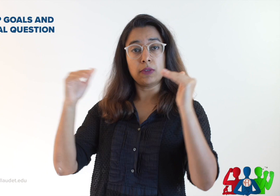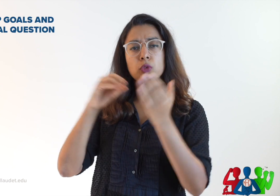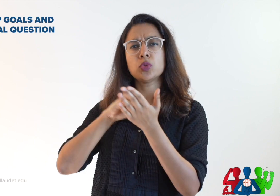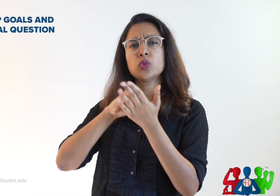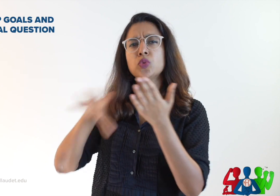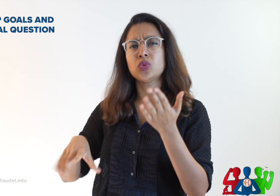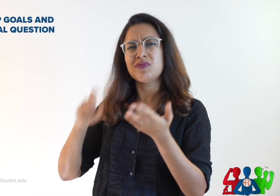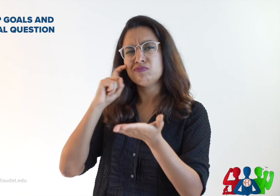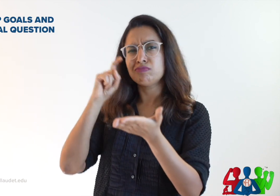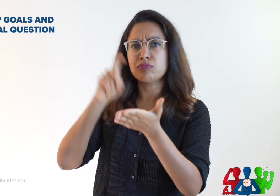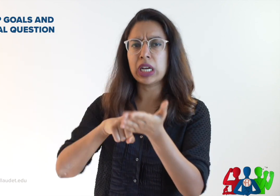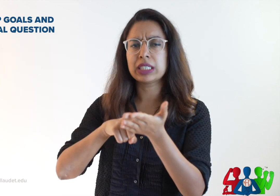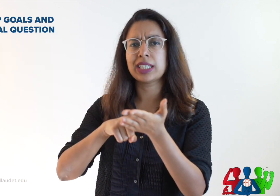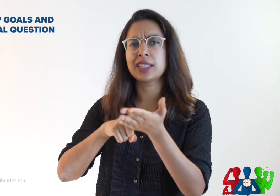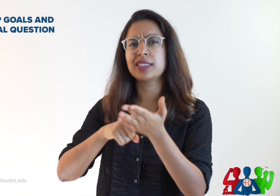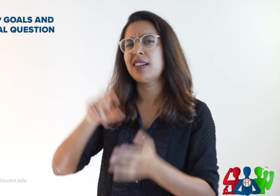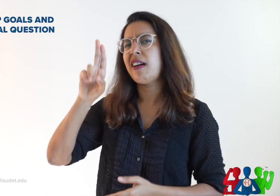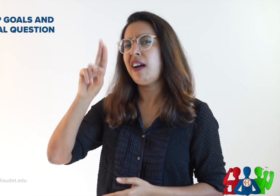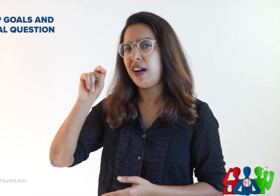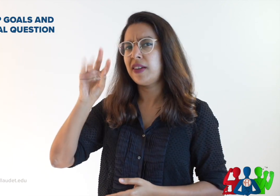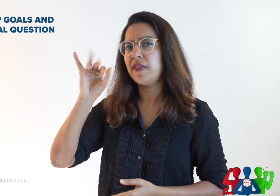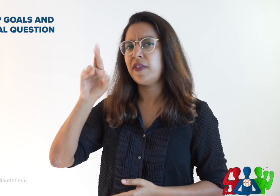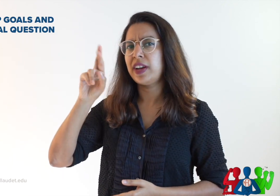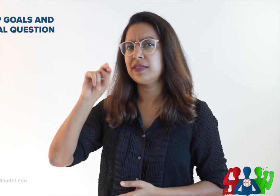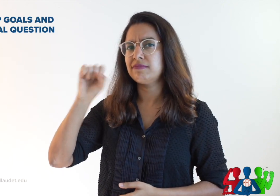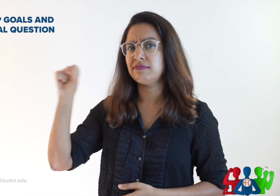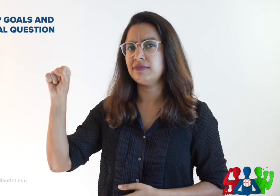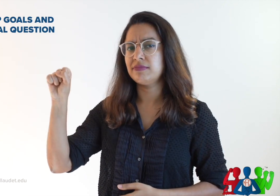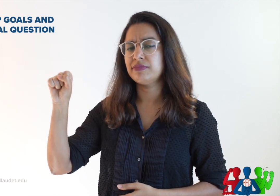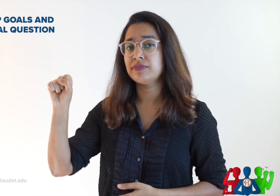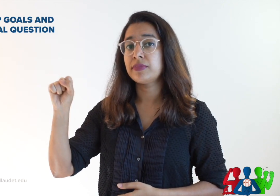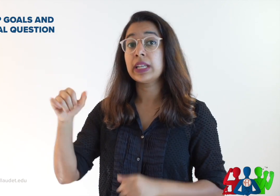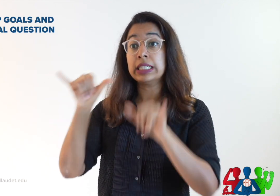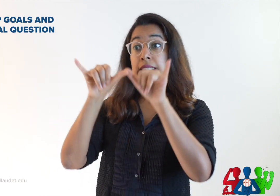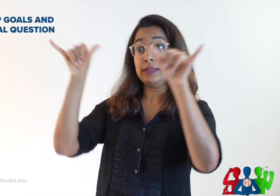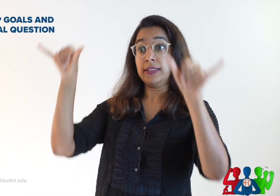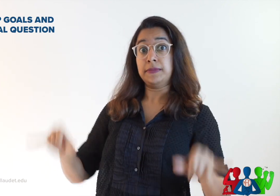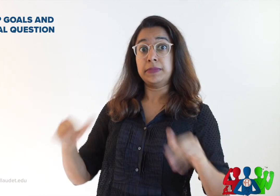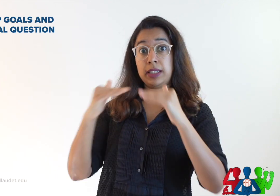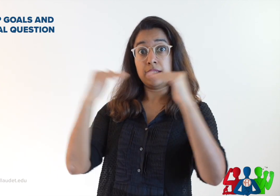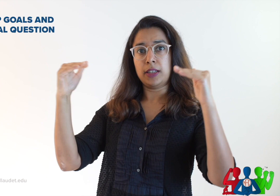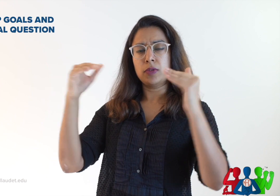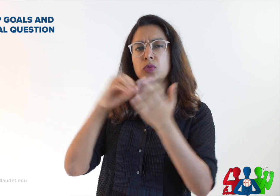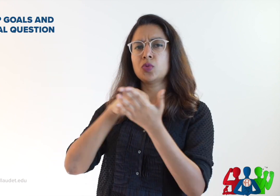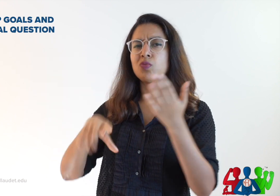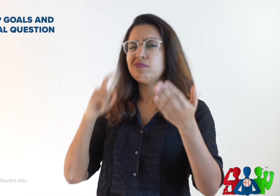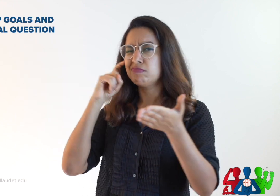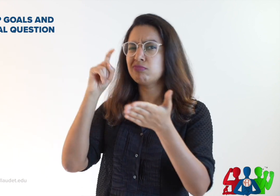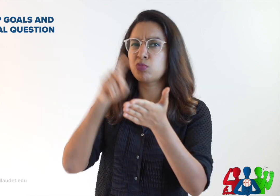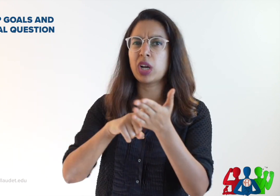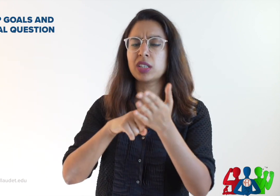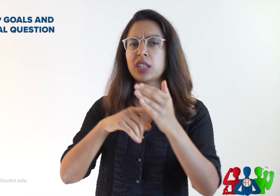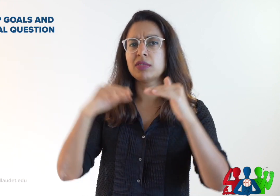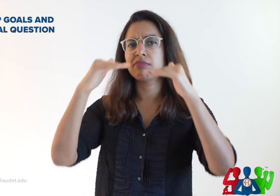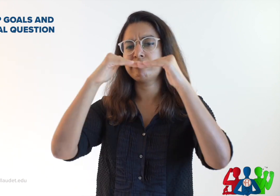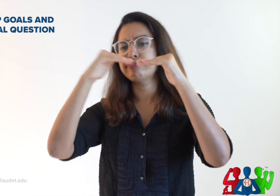In section 12 of this, it talks about asking students to recognize unfairness in